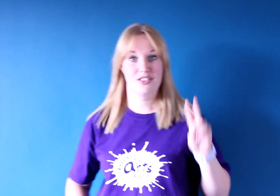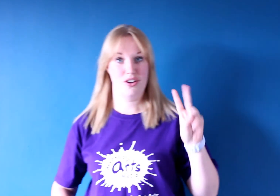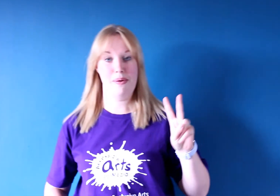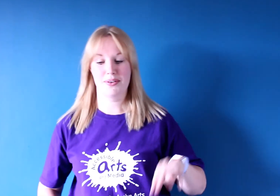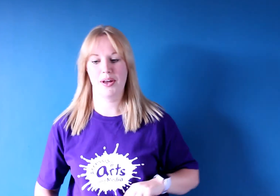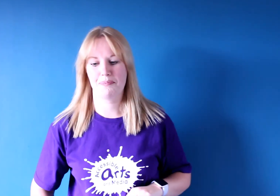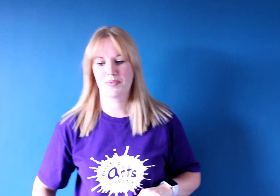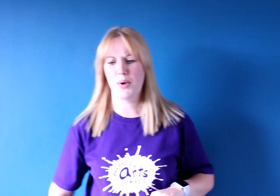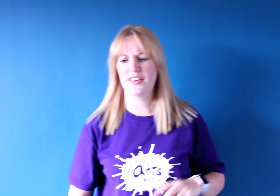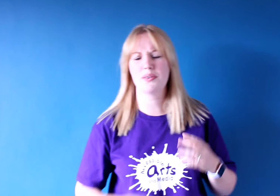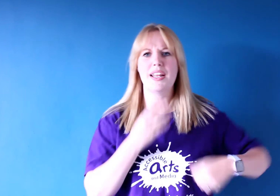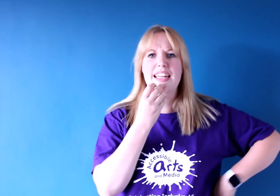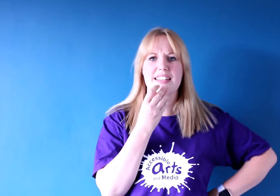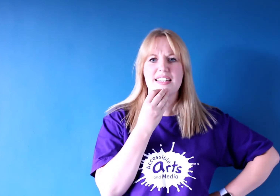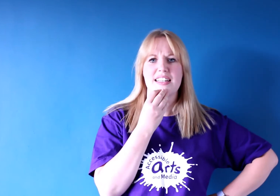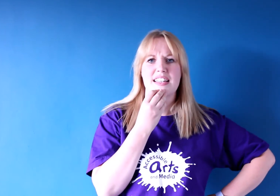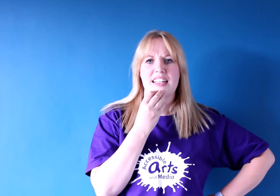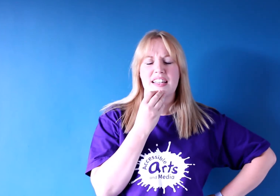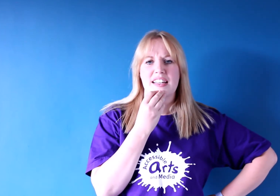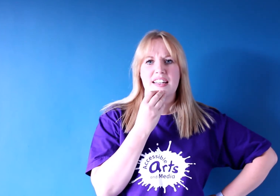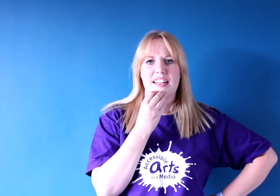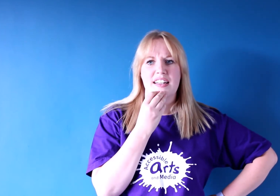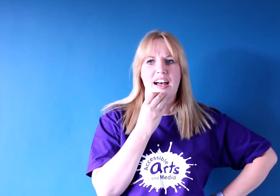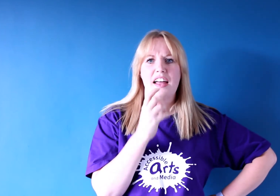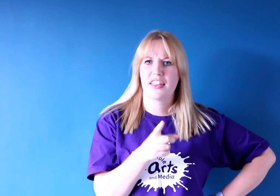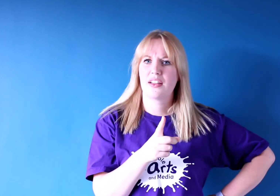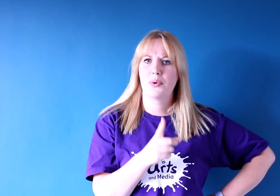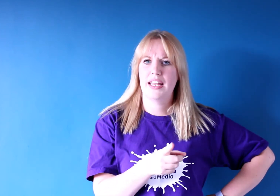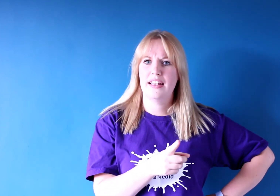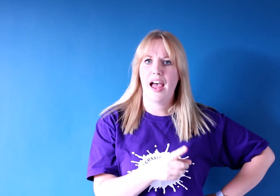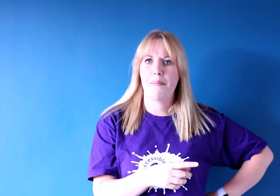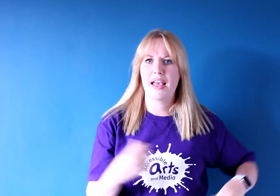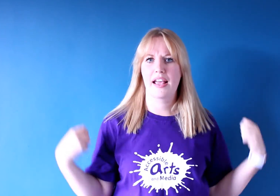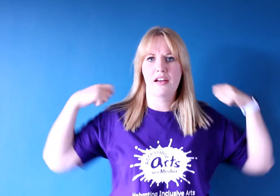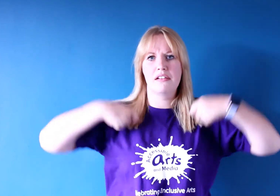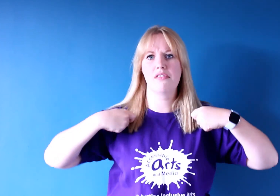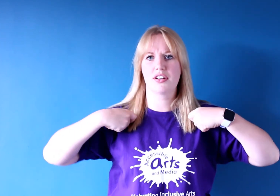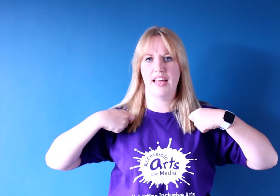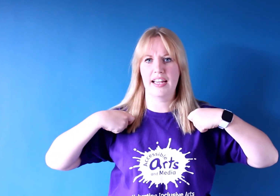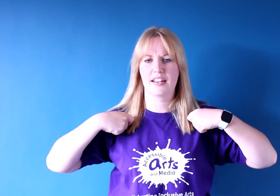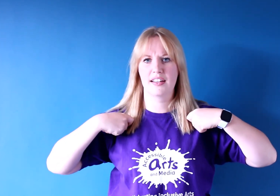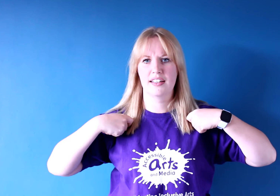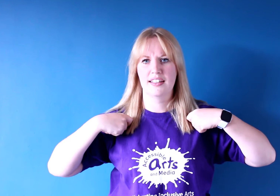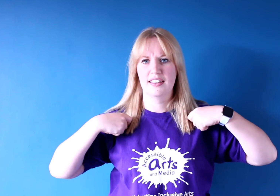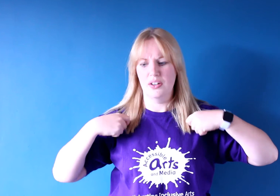Two boots on. What else do we need? I think we need a big rucksack,